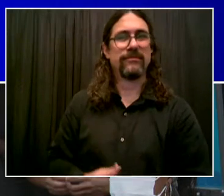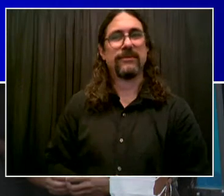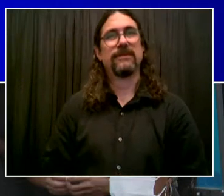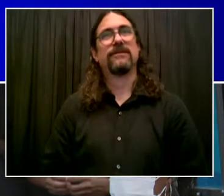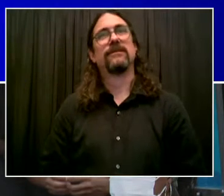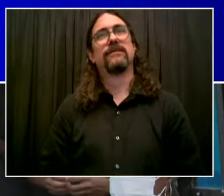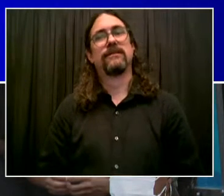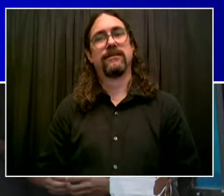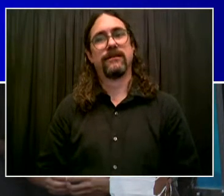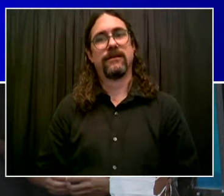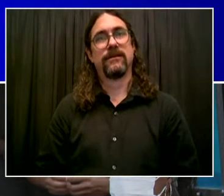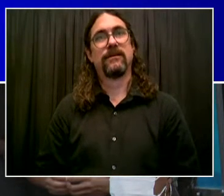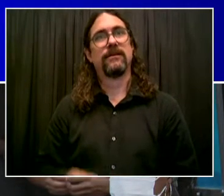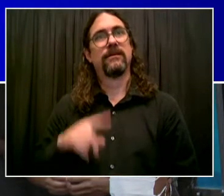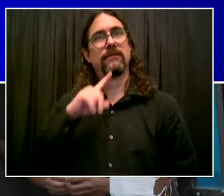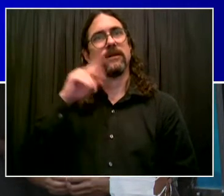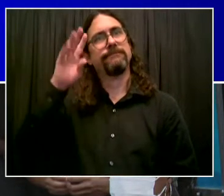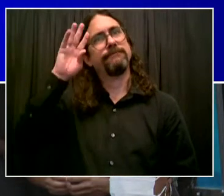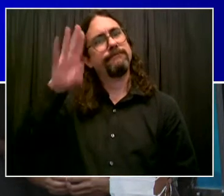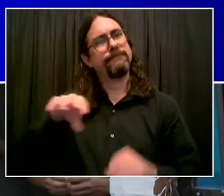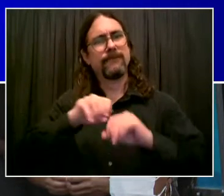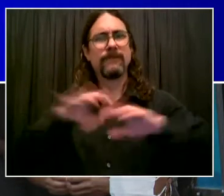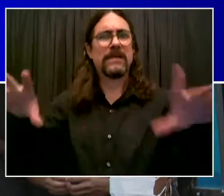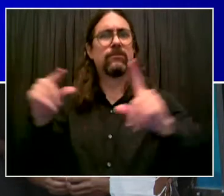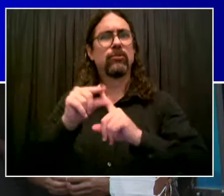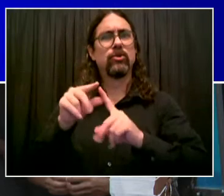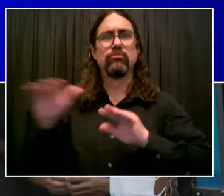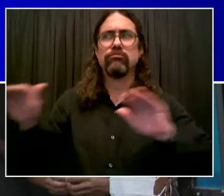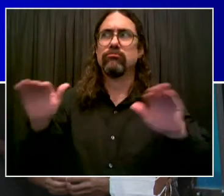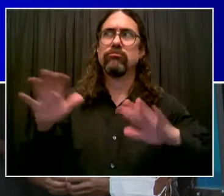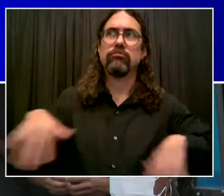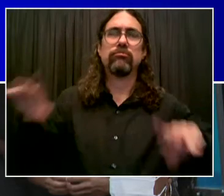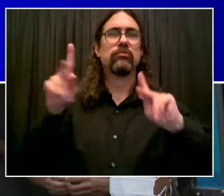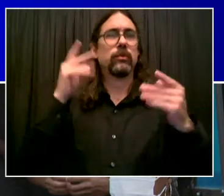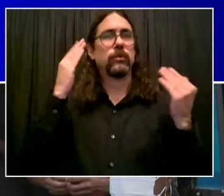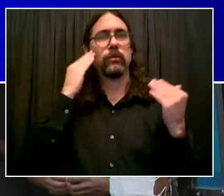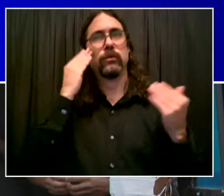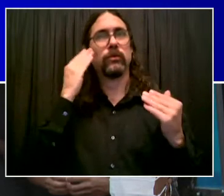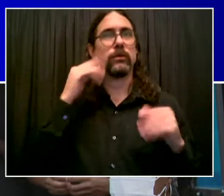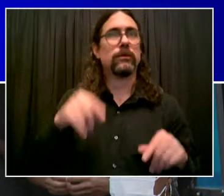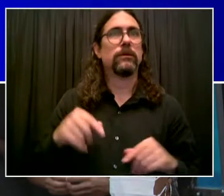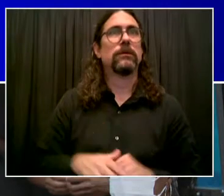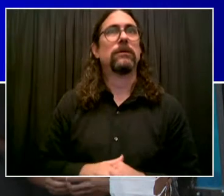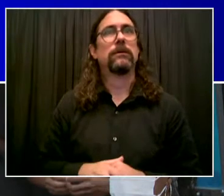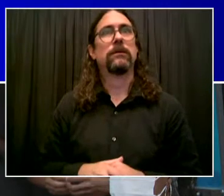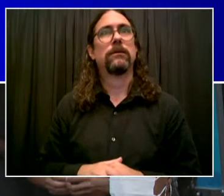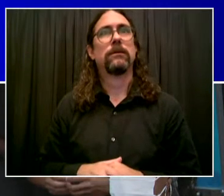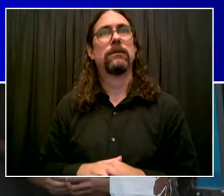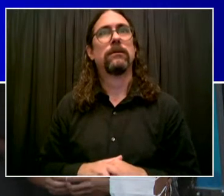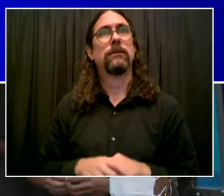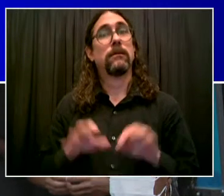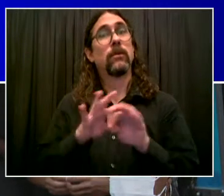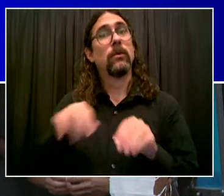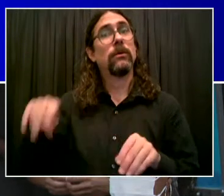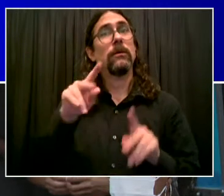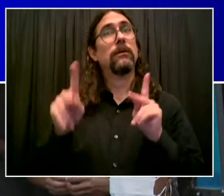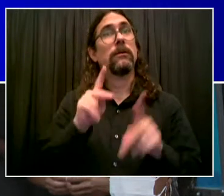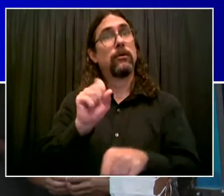KNOW IF WE MAKE HET CVACINATION AVAILABLE IN COMMUNITIES, WE WILL SPREAD THE WORD AND MORE MORE PEOPLE WILL GET VACCINATED.